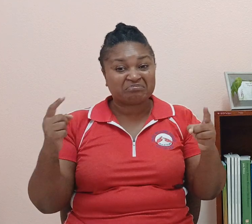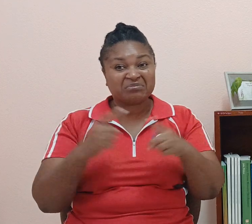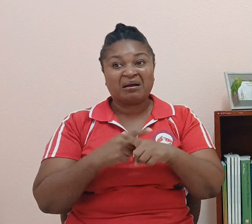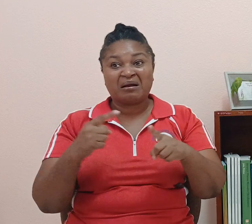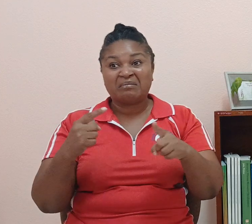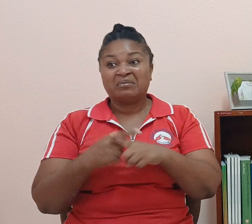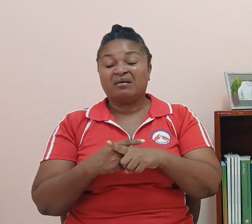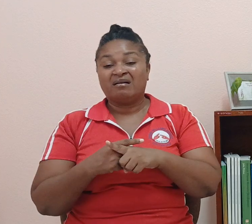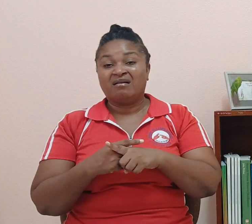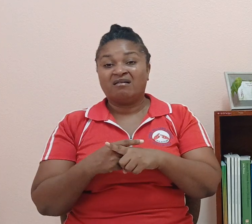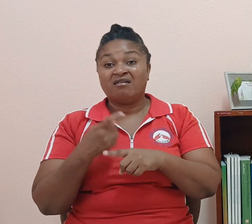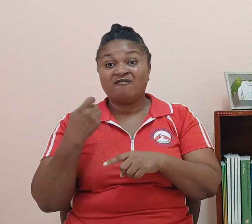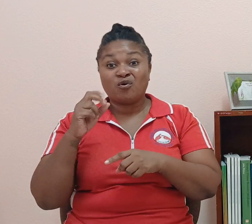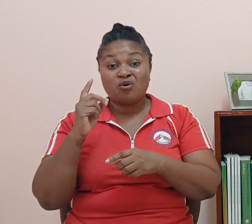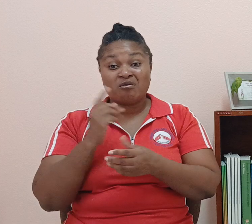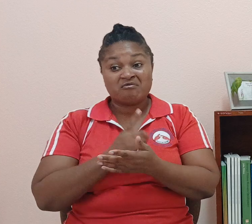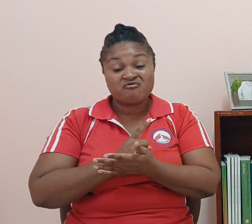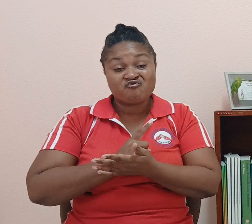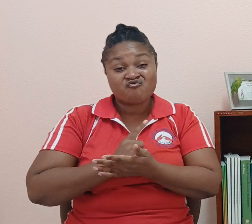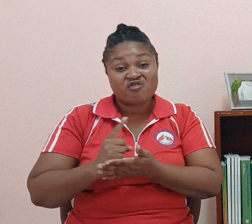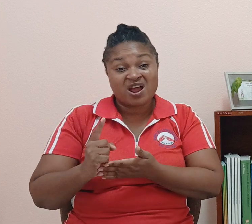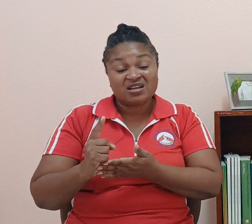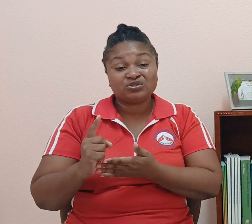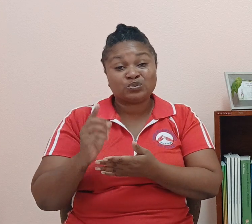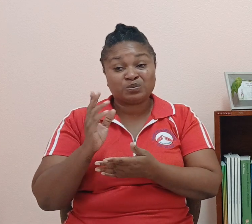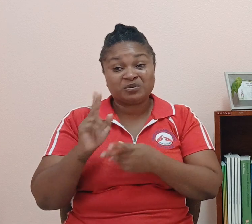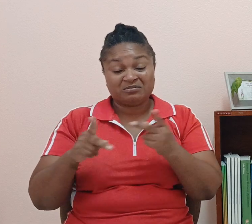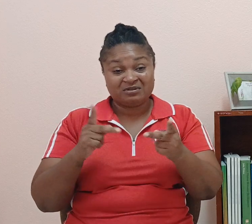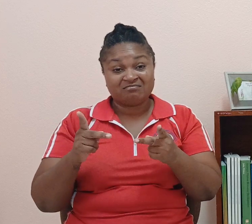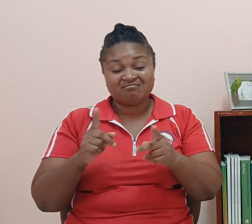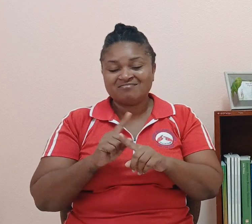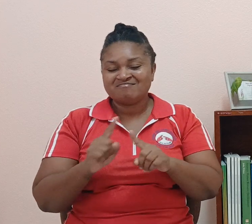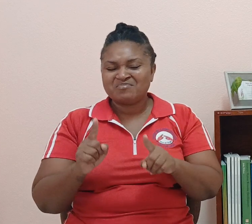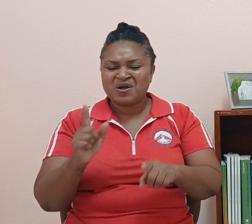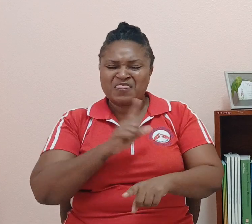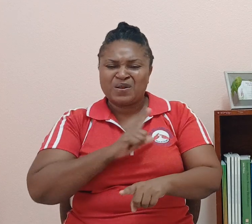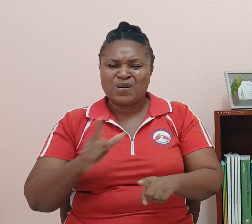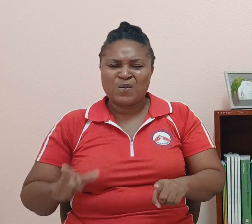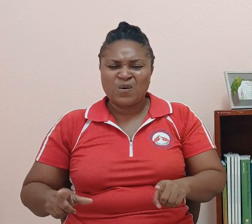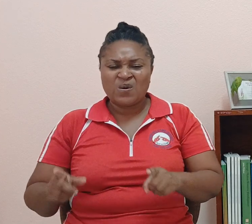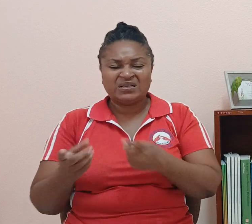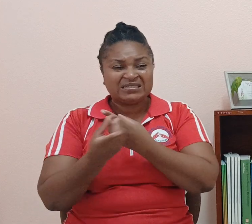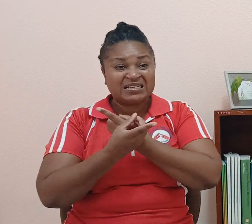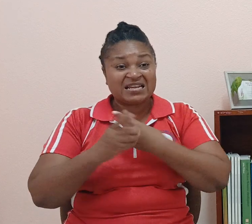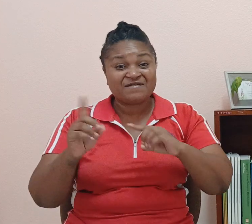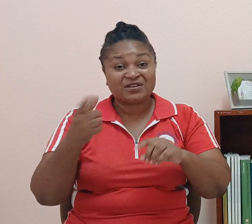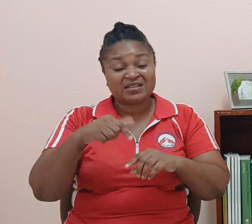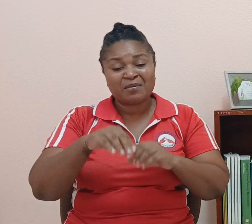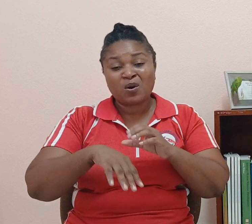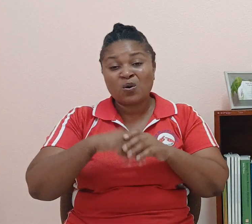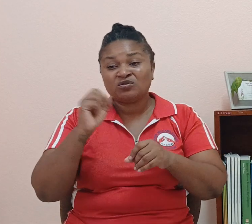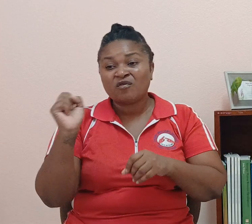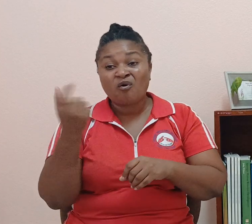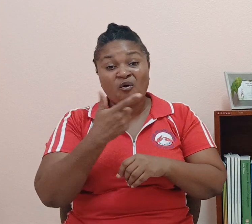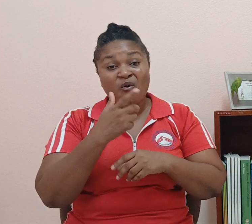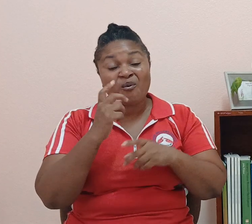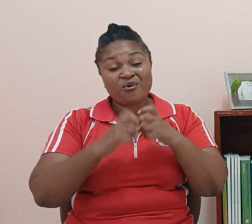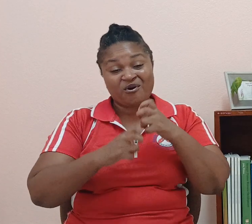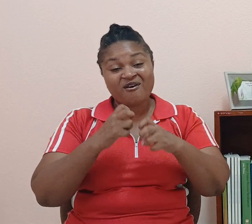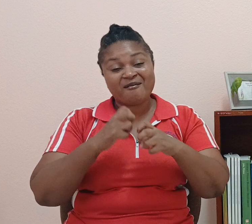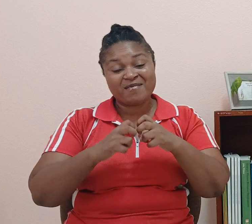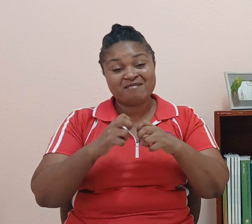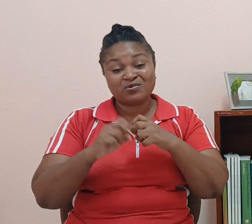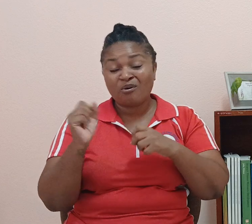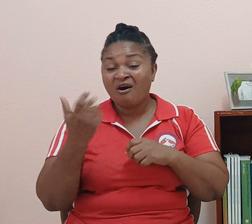but the Lord delivers him out of them all.